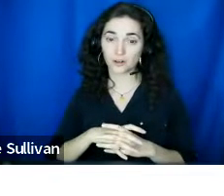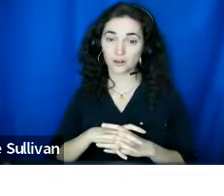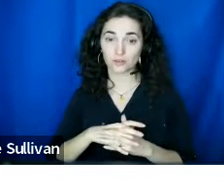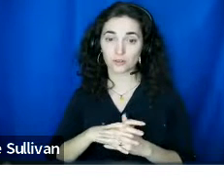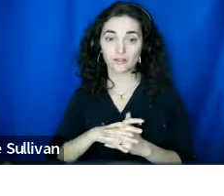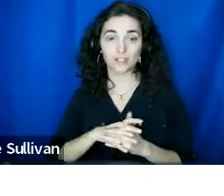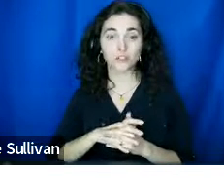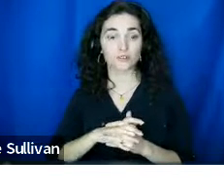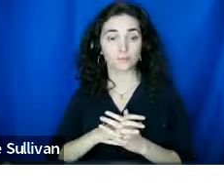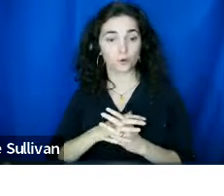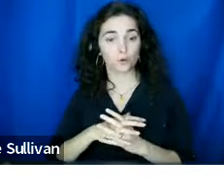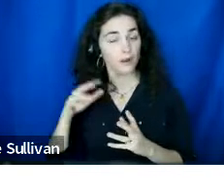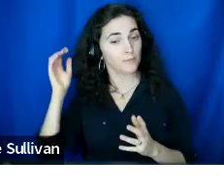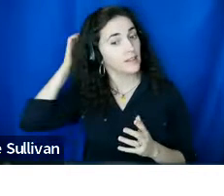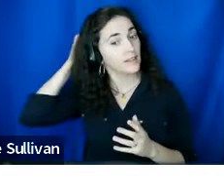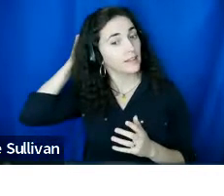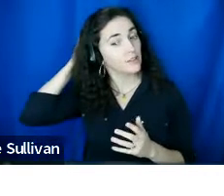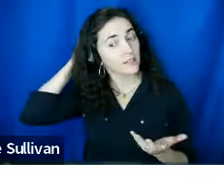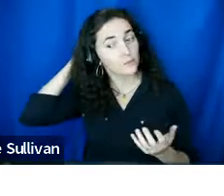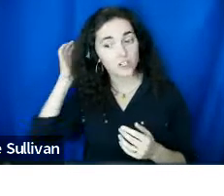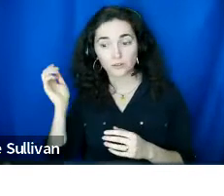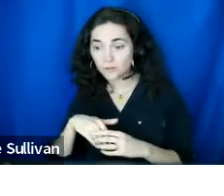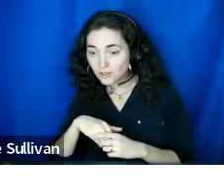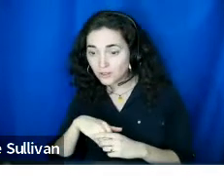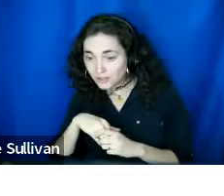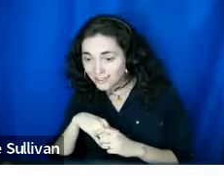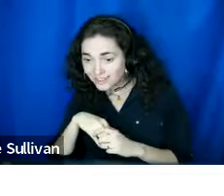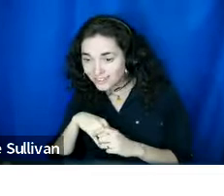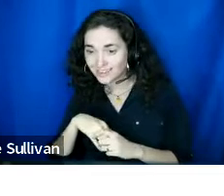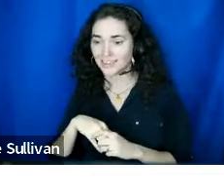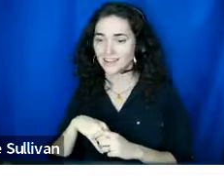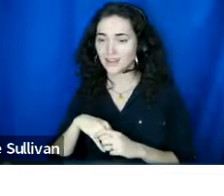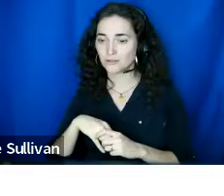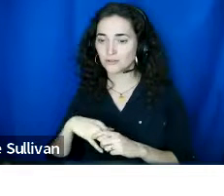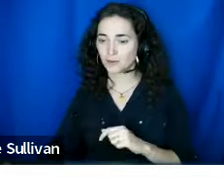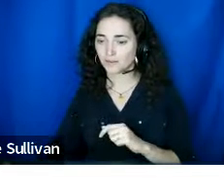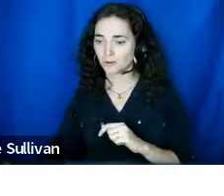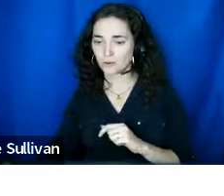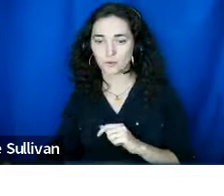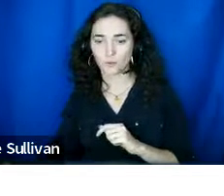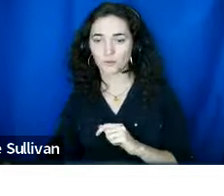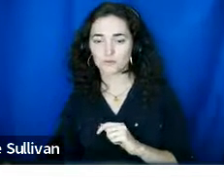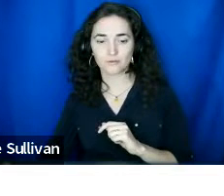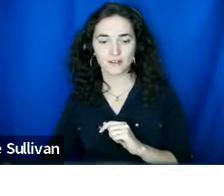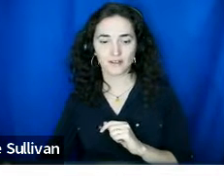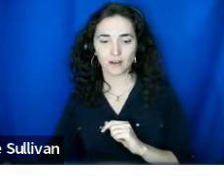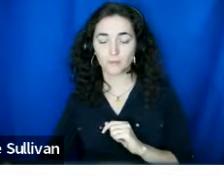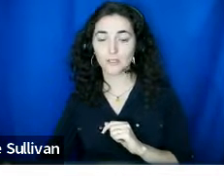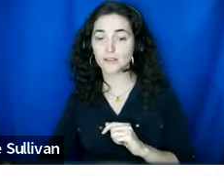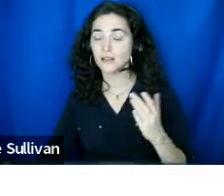These are good deaf teachers and programs that you can reach out to thank you, Gary, for your wonderful comments.